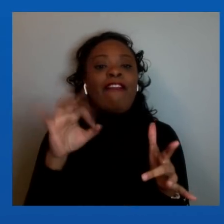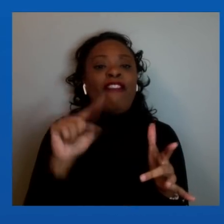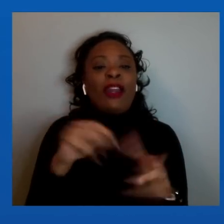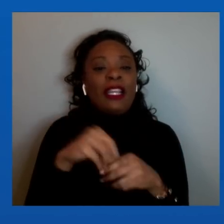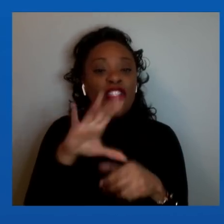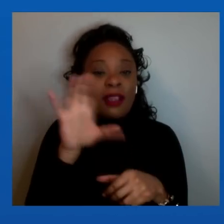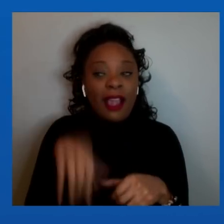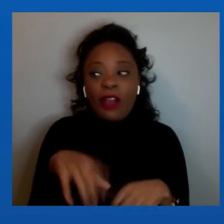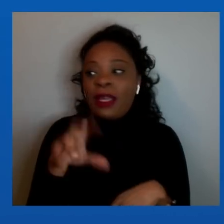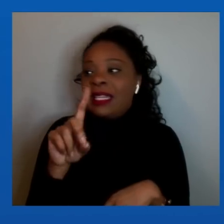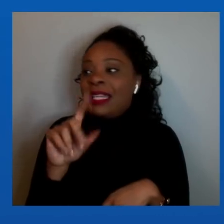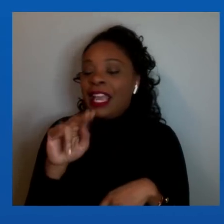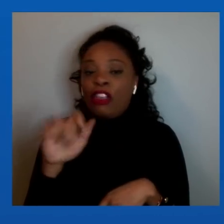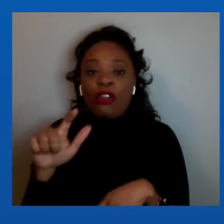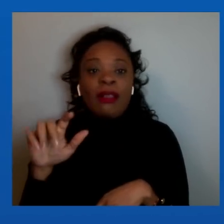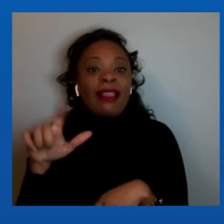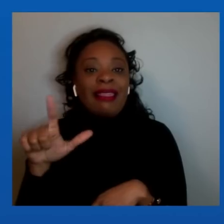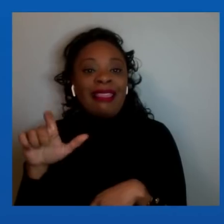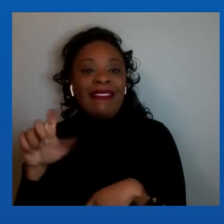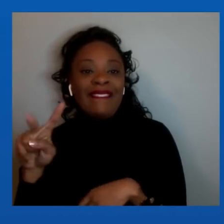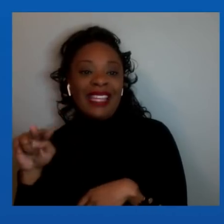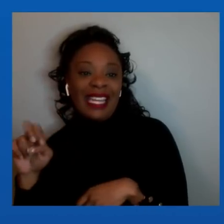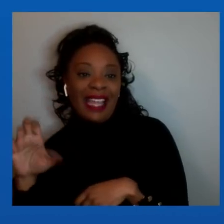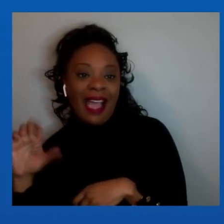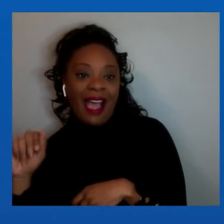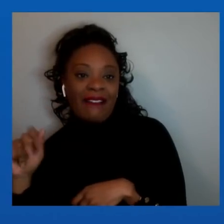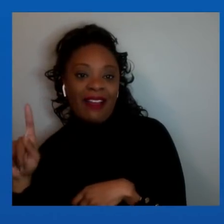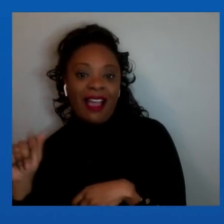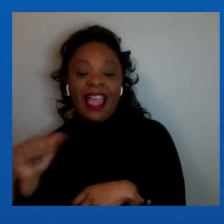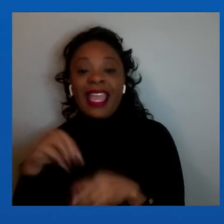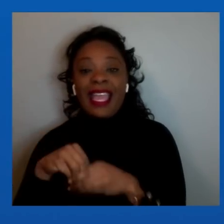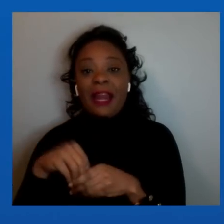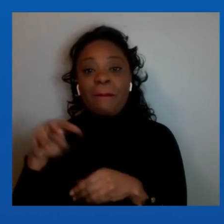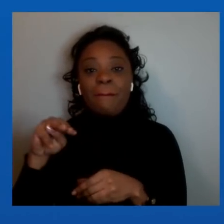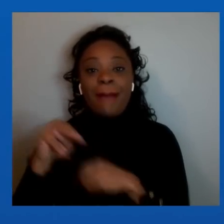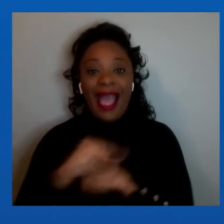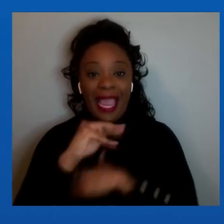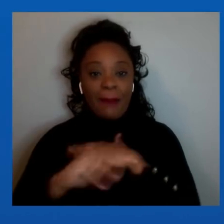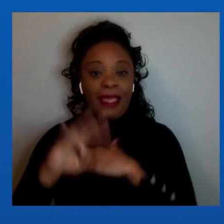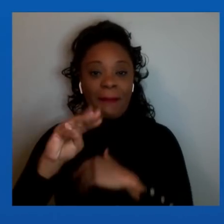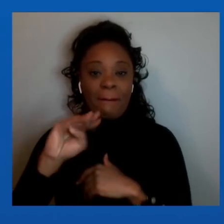in Dade County in Dade, Miami-Dade County. It includes a day of action event